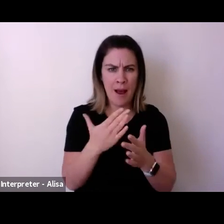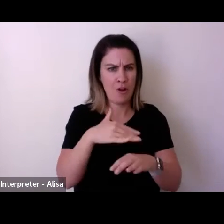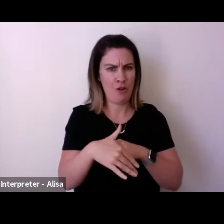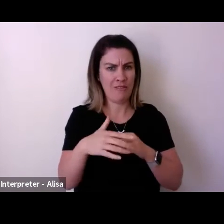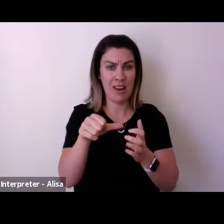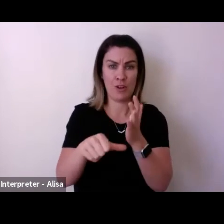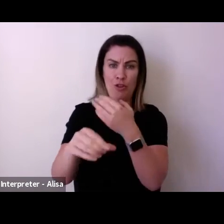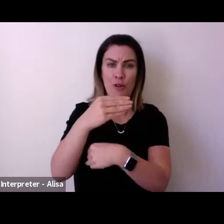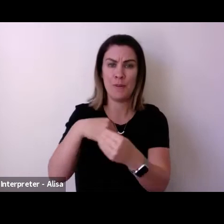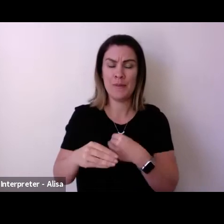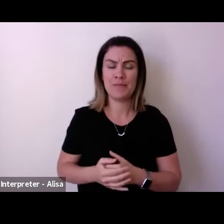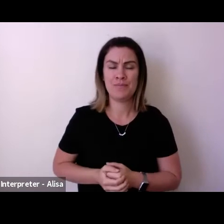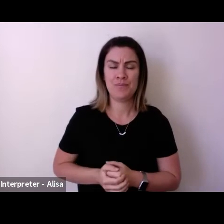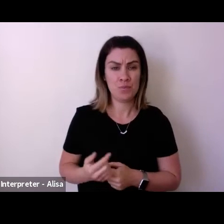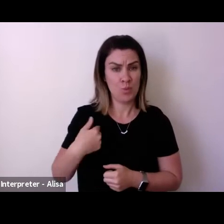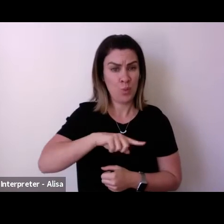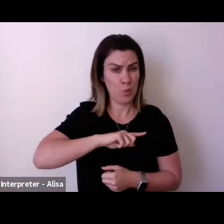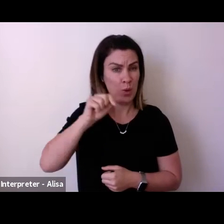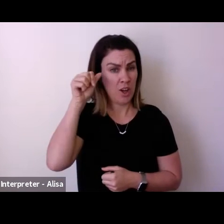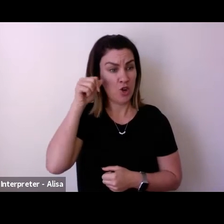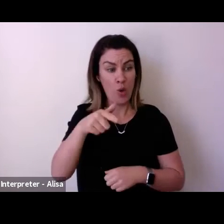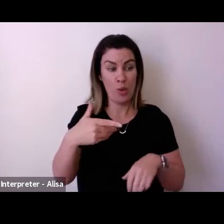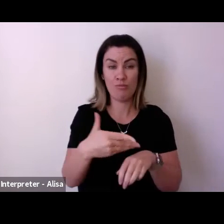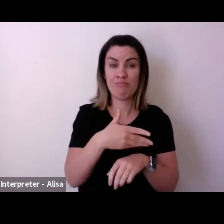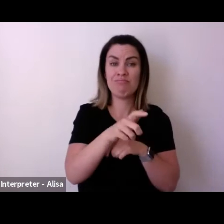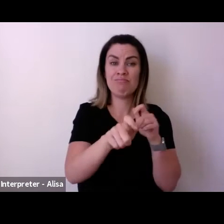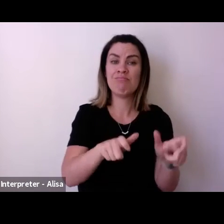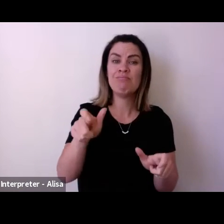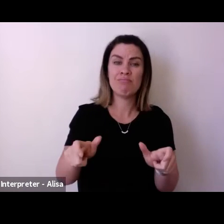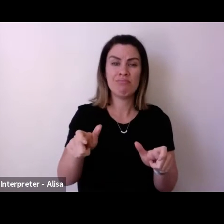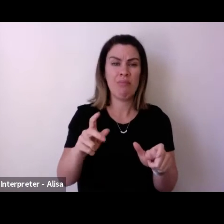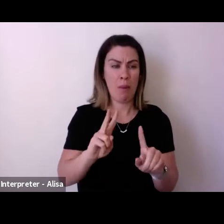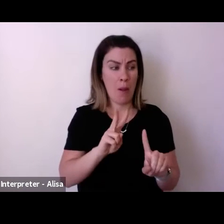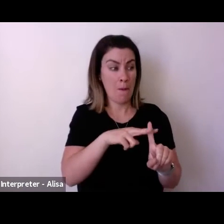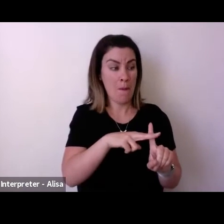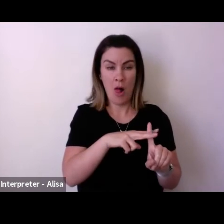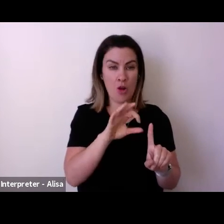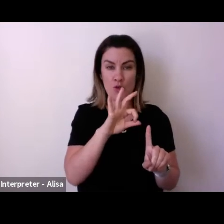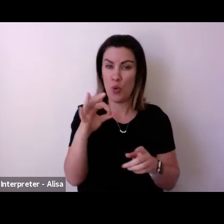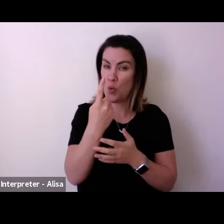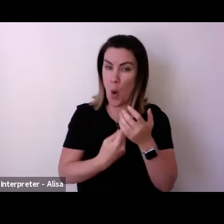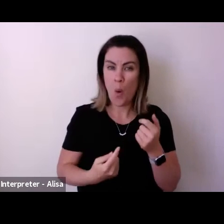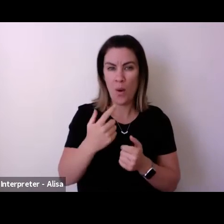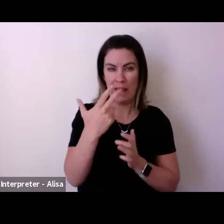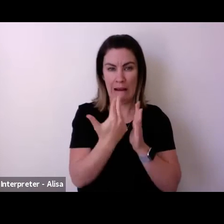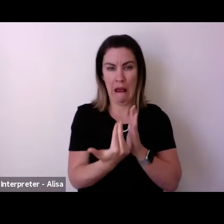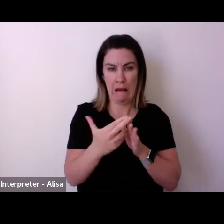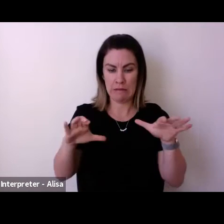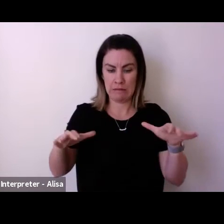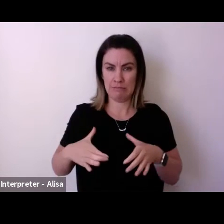are increasingly working and applying creative skills beyond the creative sector itself.